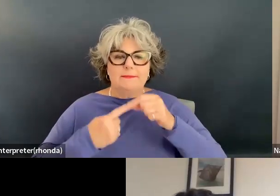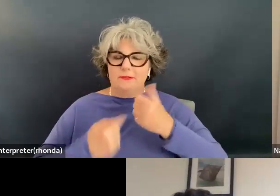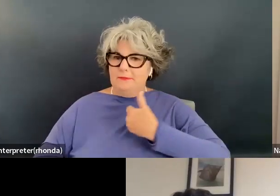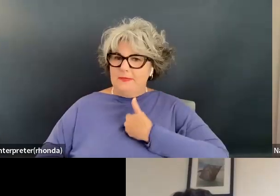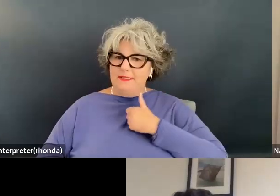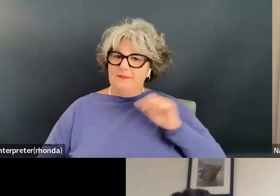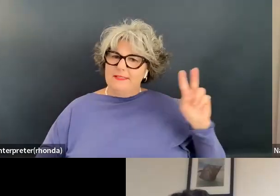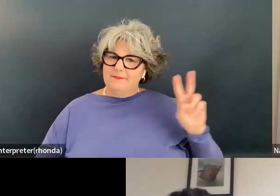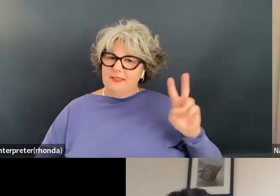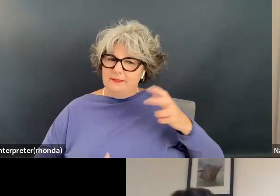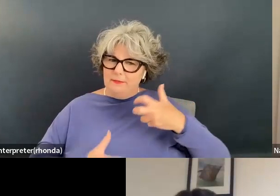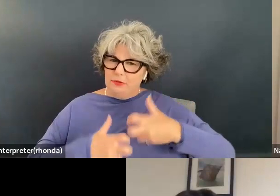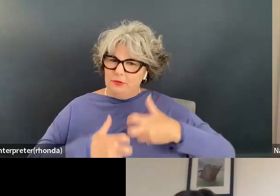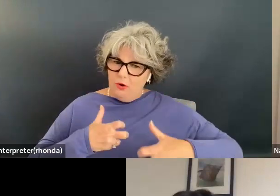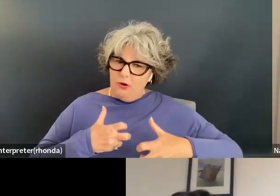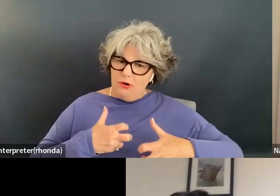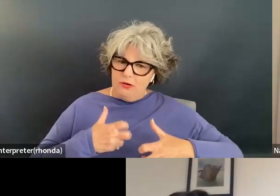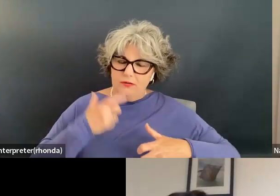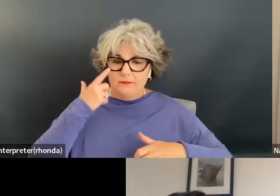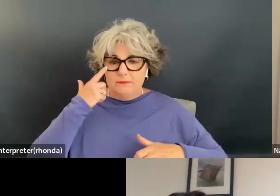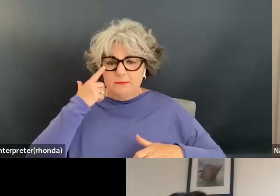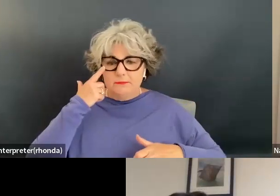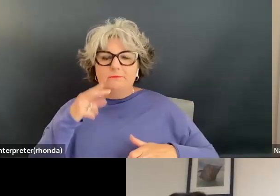It was very hard for me and I wanted to challenge it. Just conflict that is like,